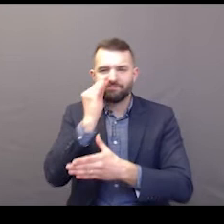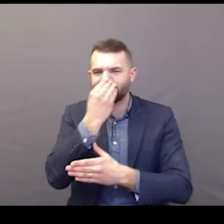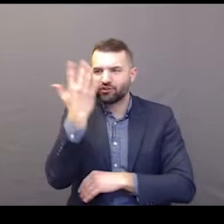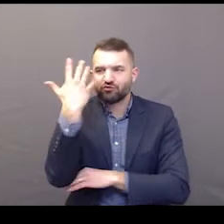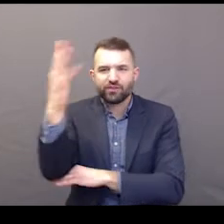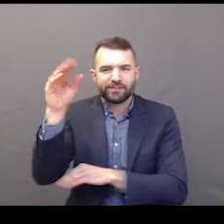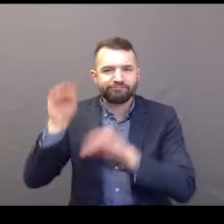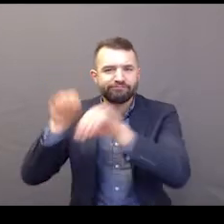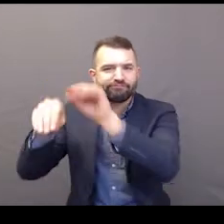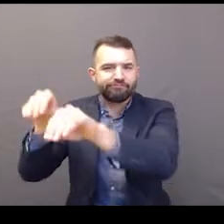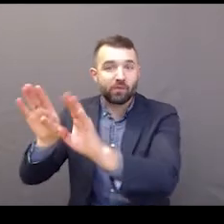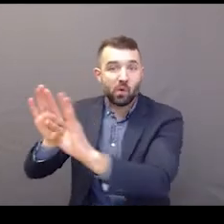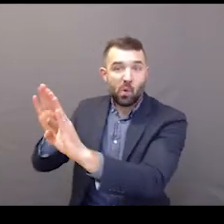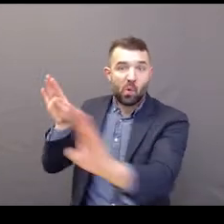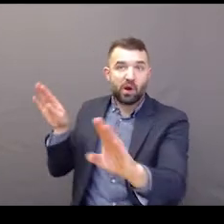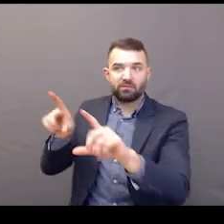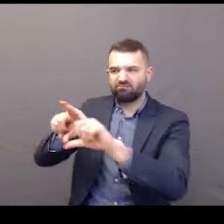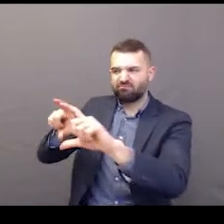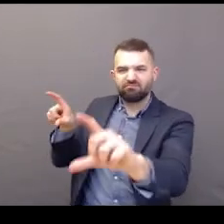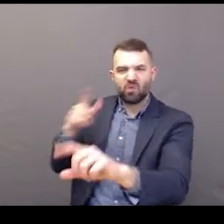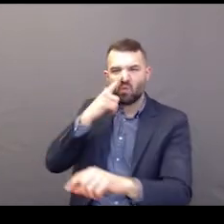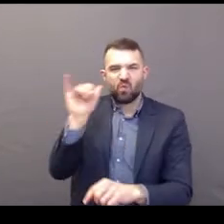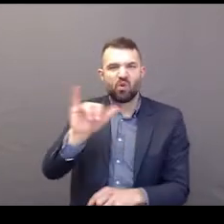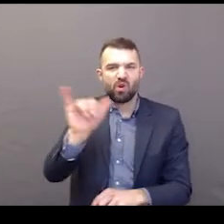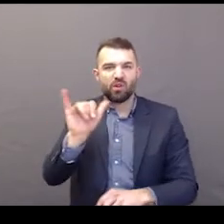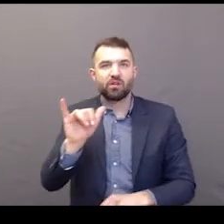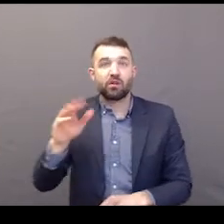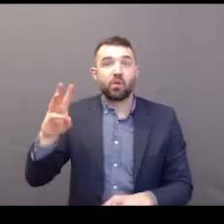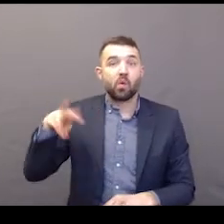partners, including the Washington State Department of Transportation (or WSDOT)